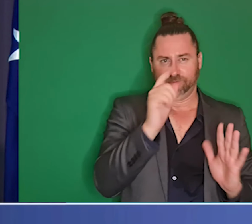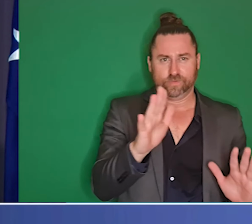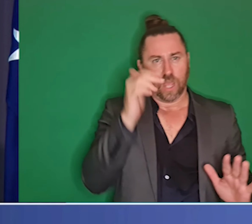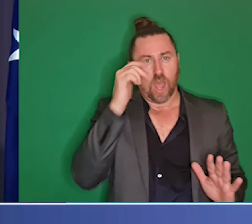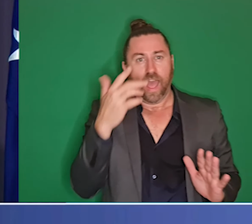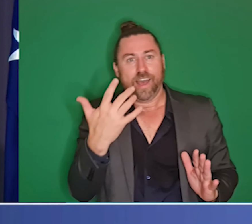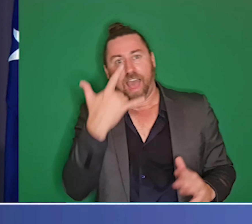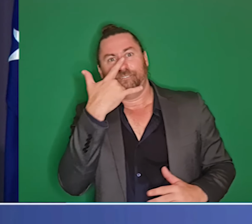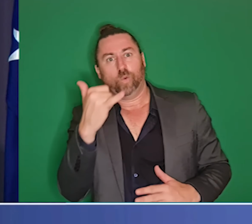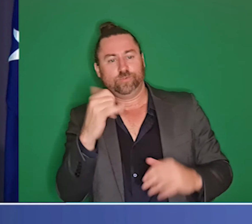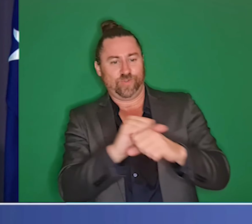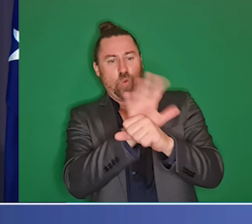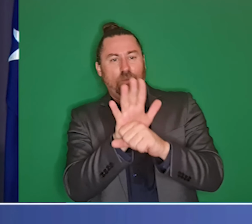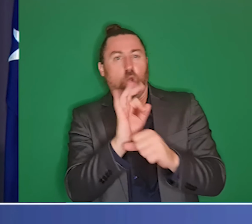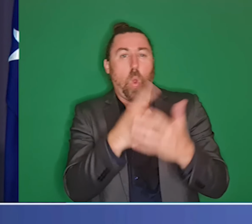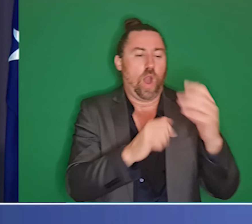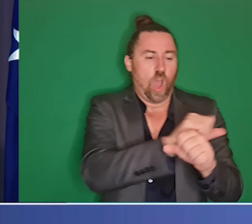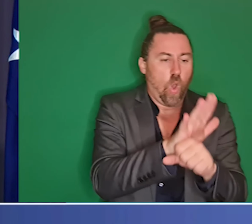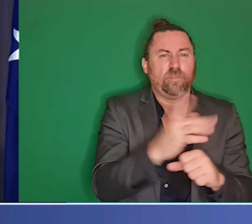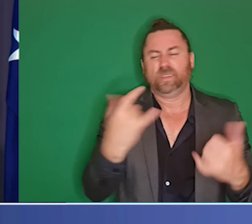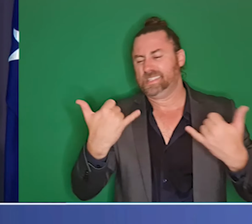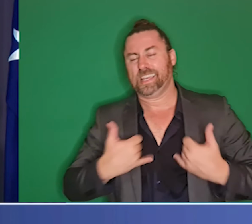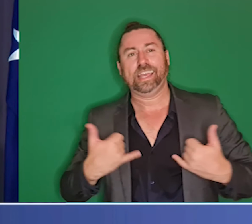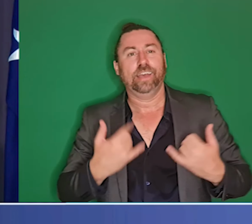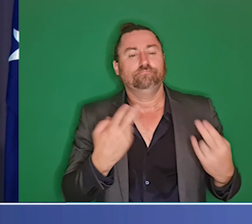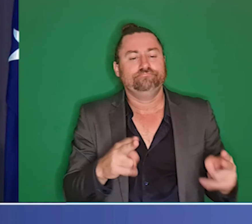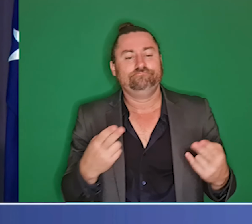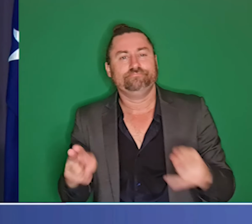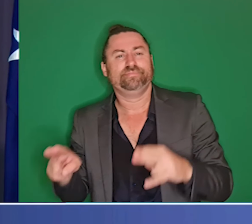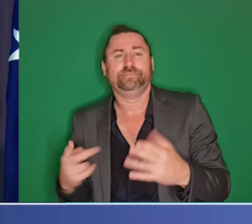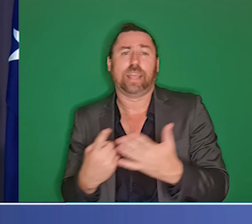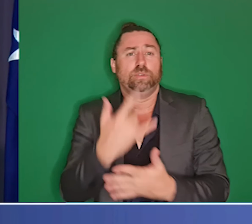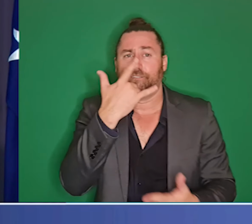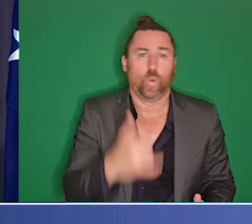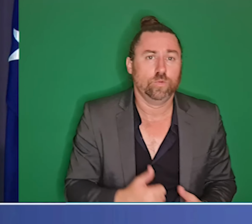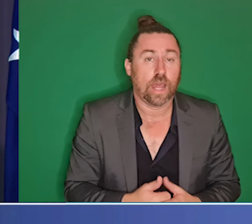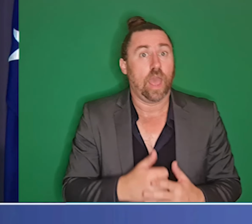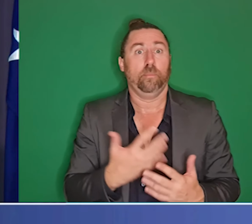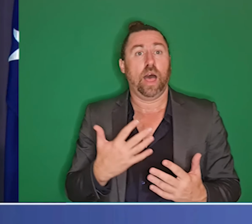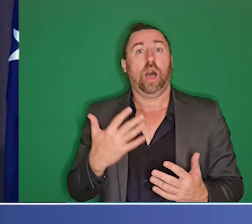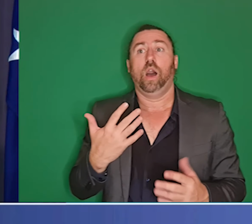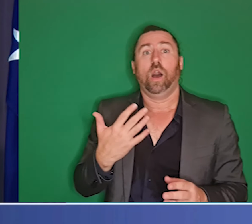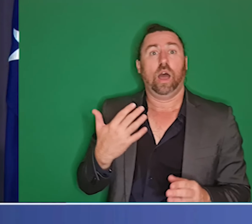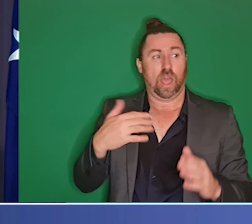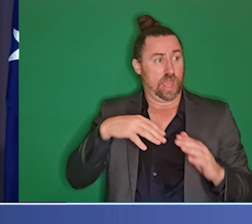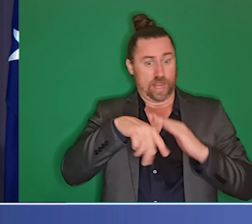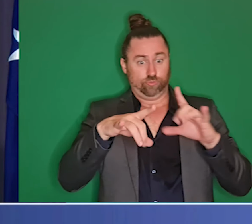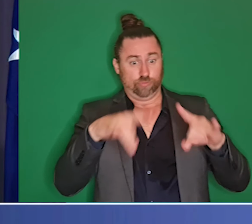as with other infectious diseases. It's much less than it was in previous waves. We know that it's less than 1% here in Australia,